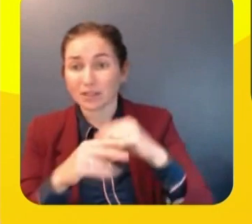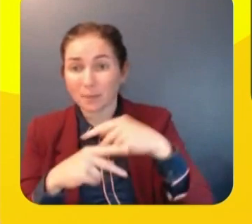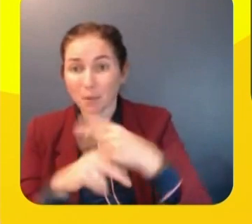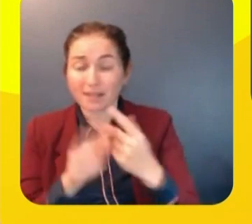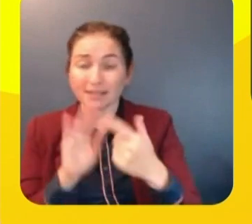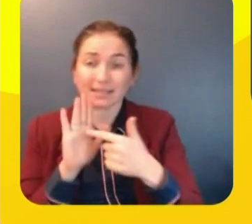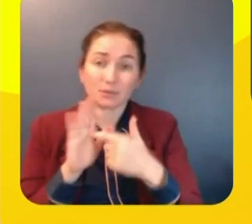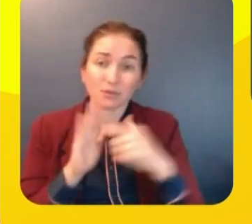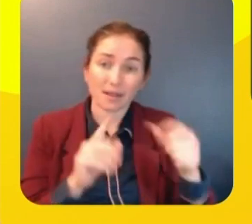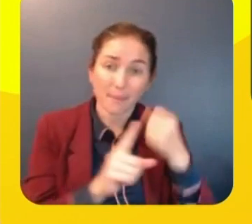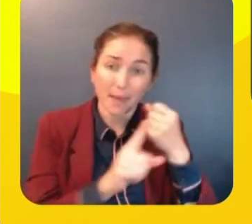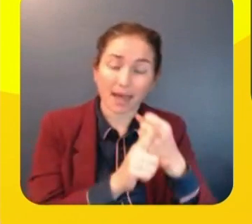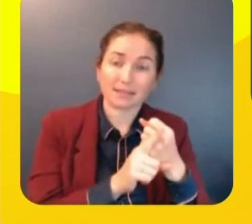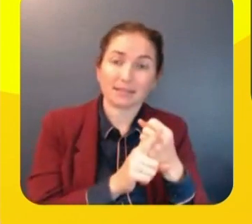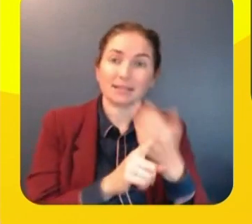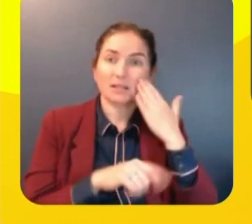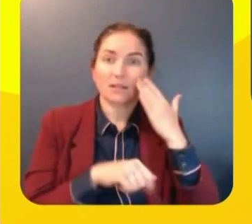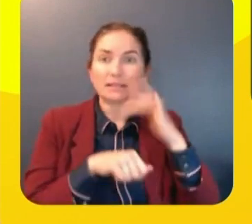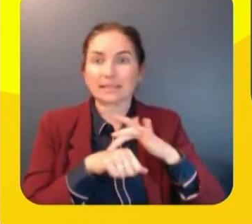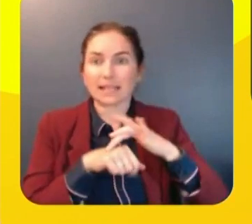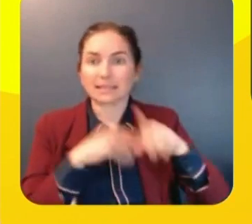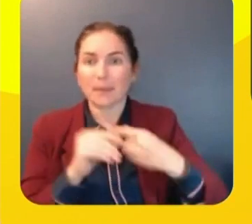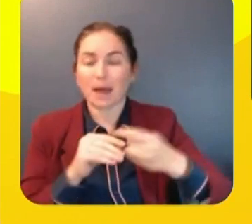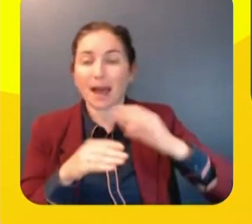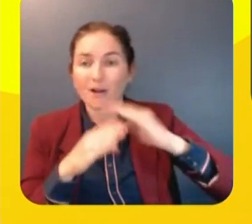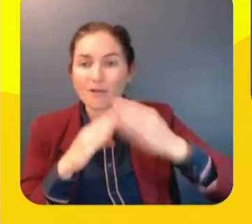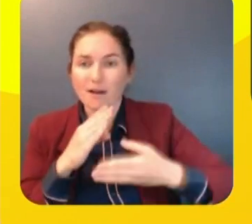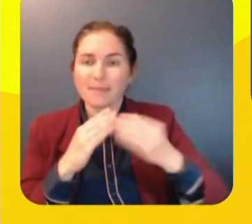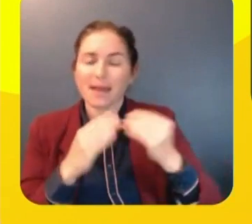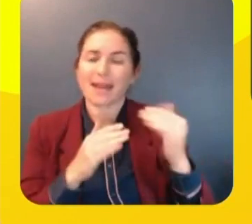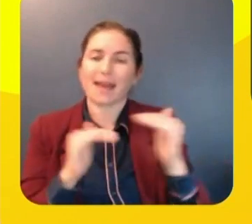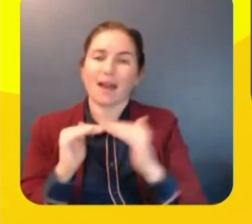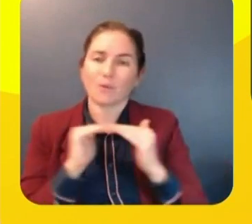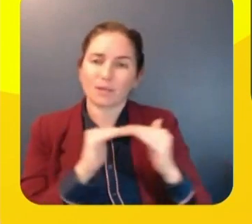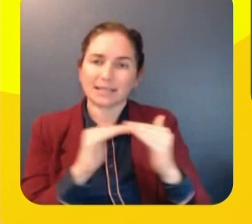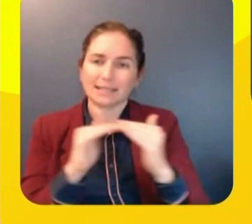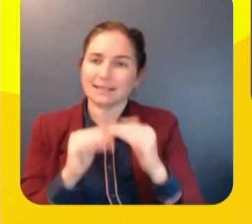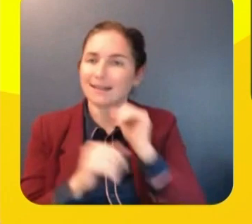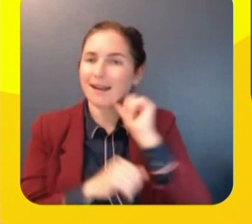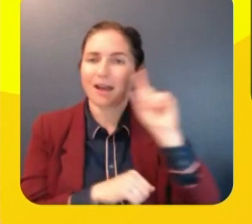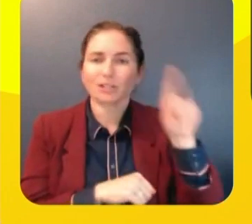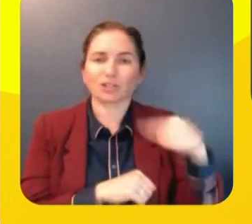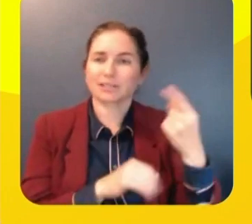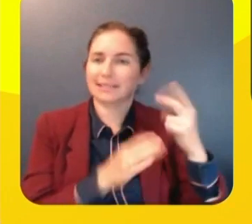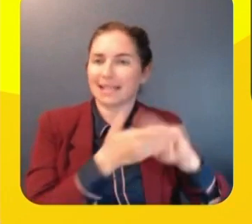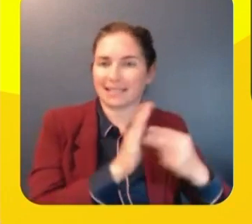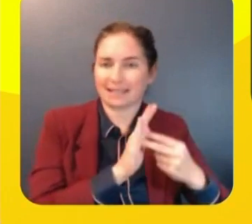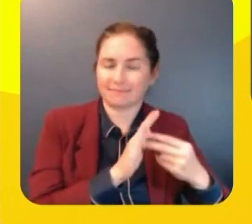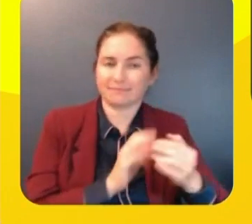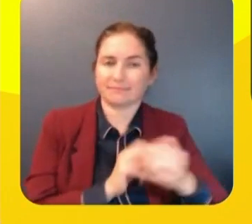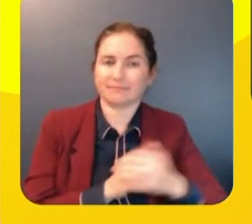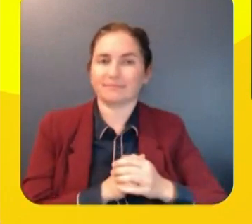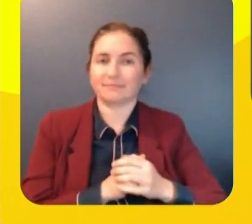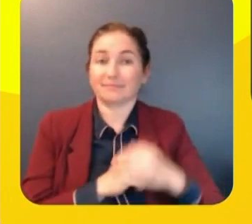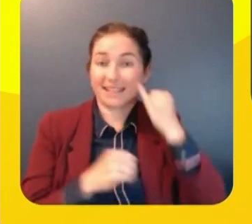obsess on outcomes and equity, not just intent. And if you don't know where to start, again,